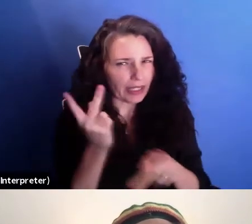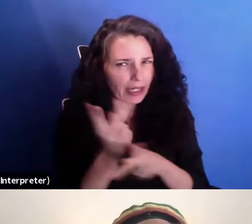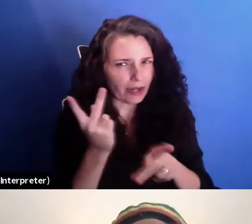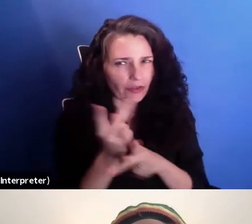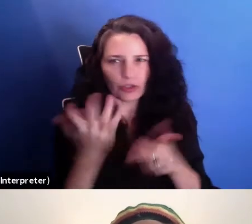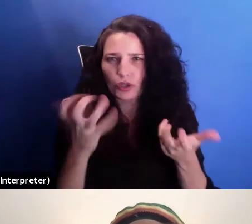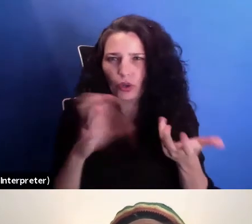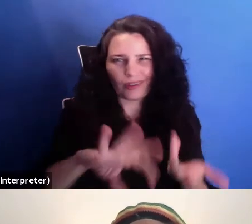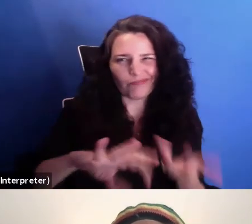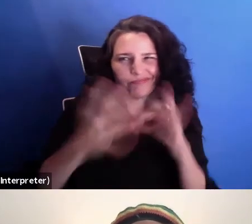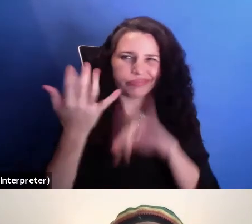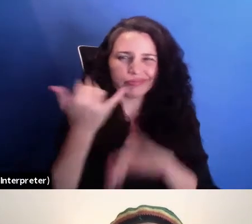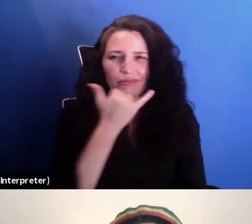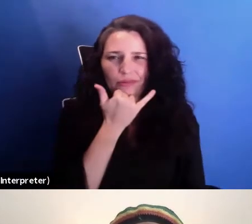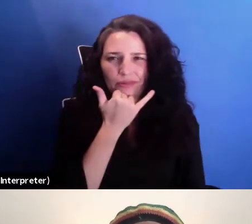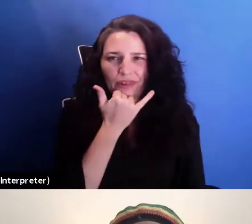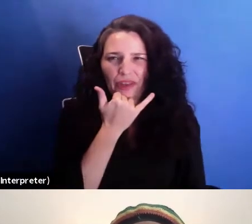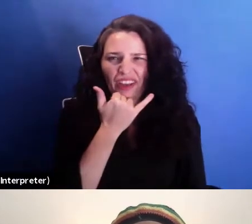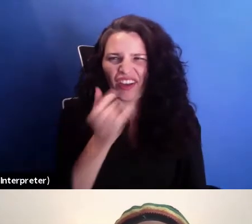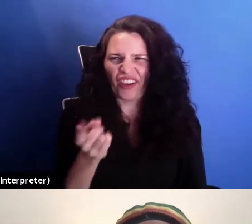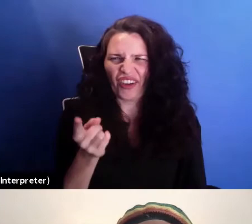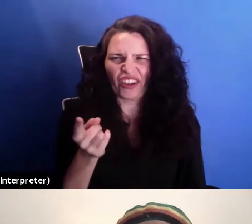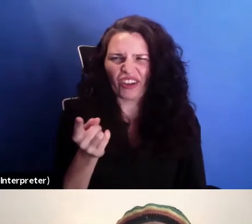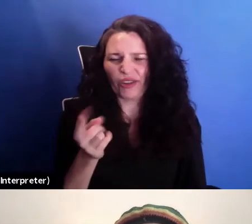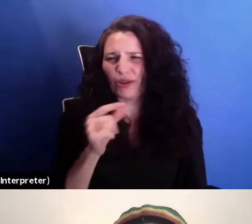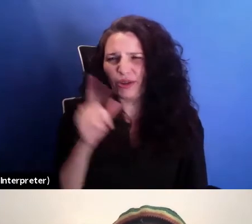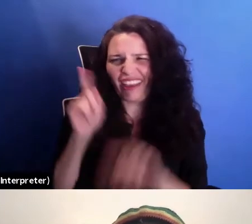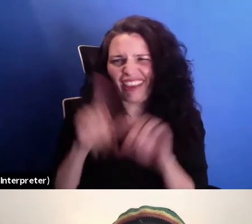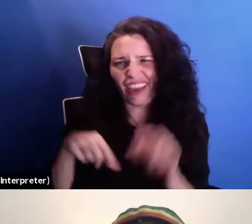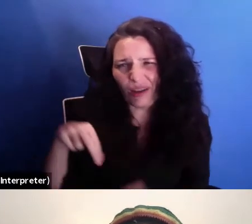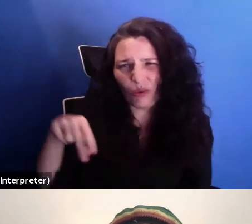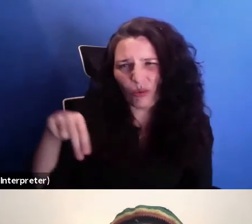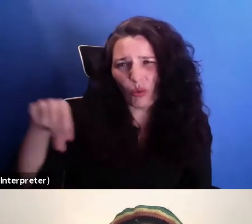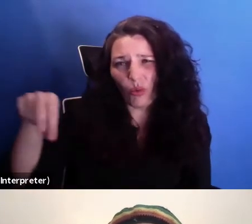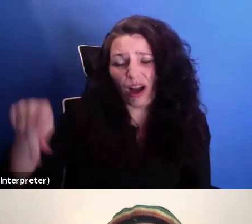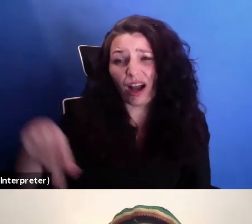wow, they can't walk and boy, they got out of their houses, whoop dee do.